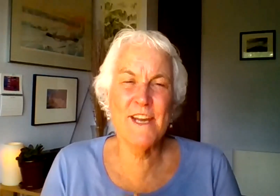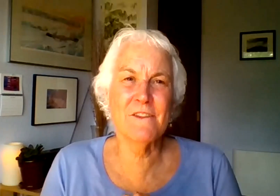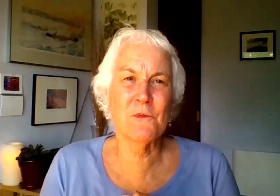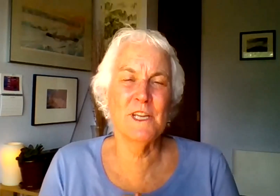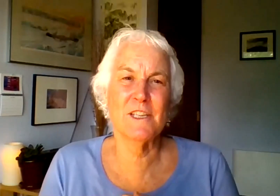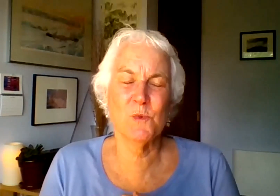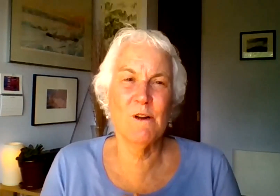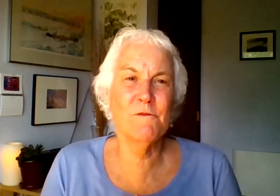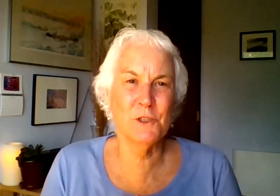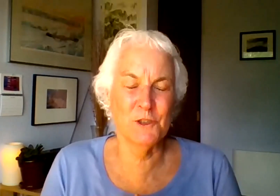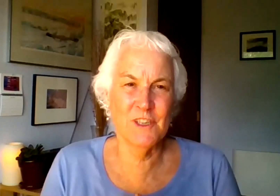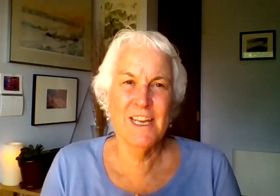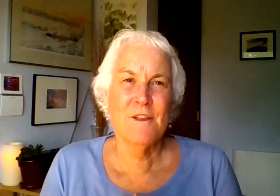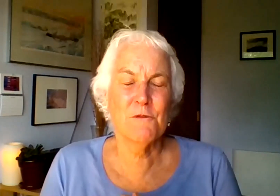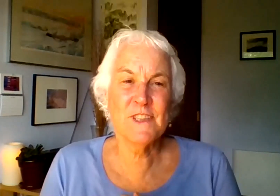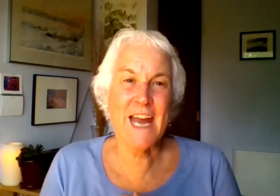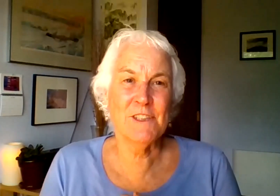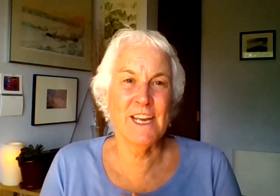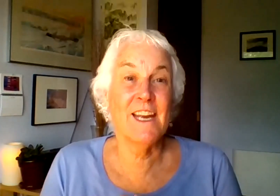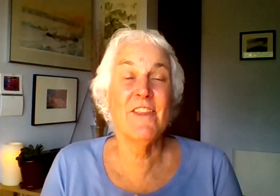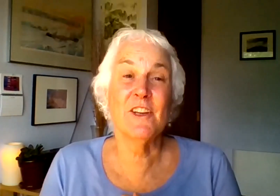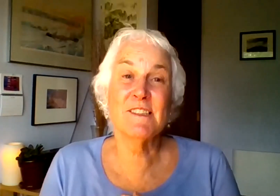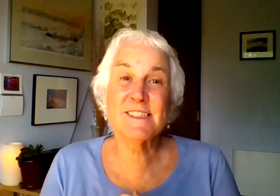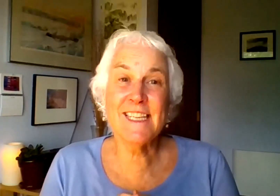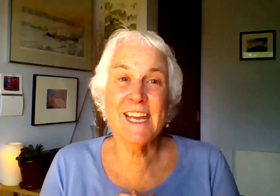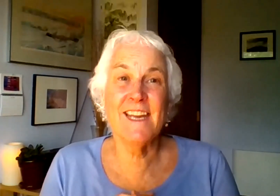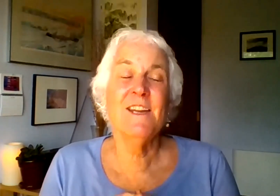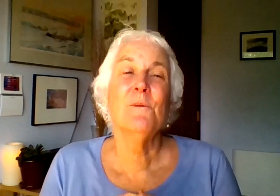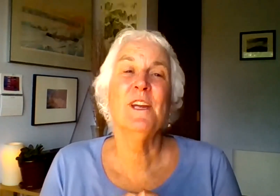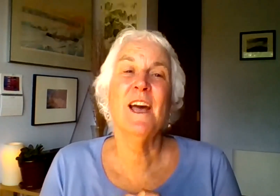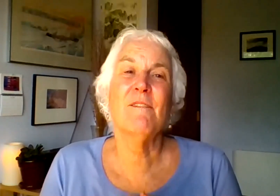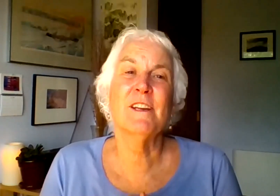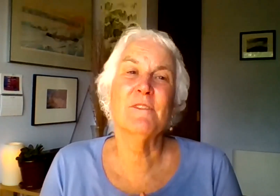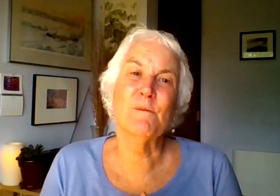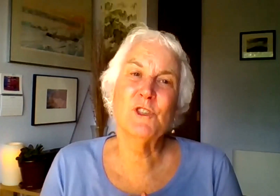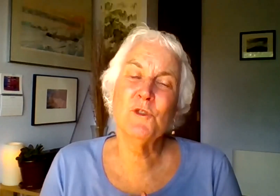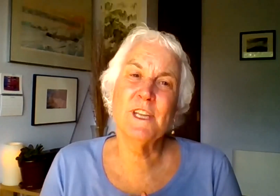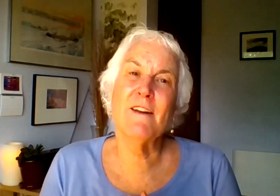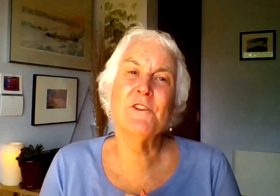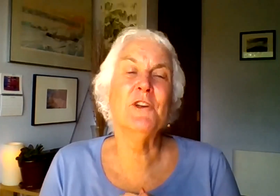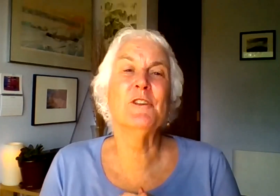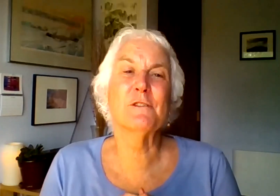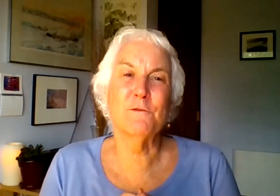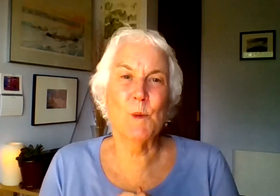1:00 o'clock. We have -- again, we have the disability pride celebration in Alaska all week this week